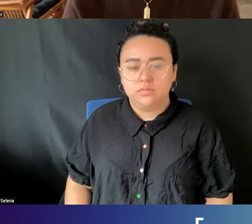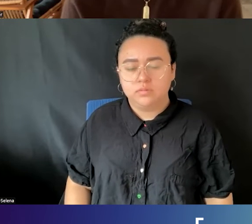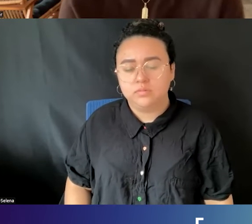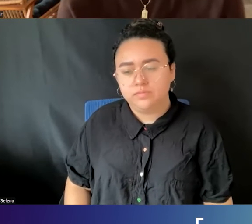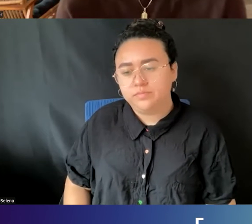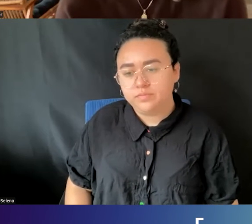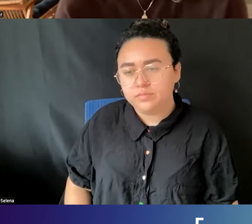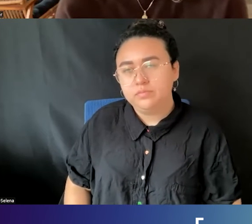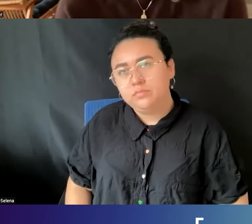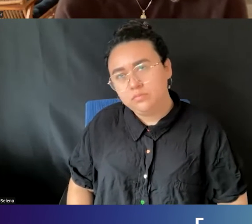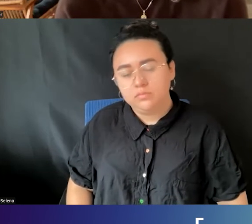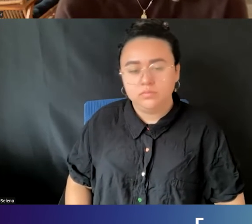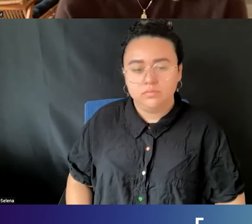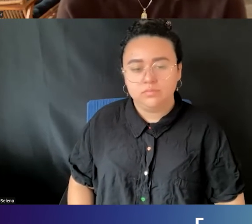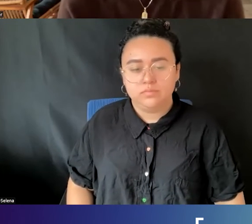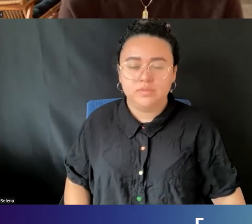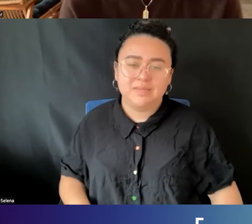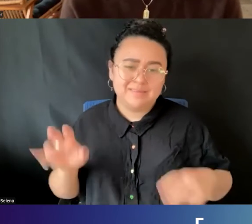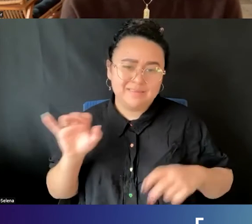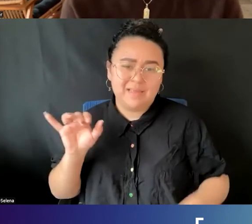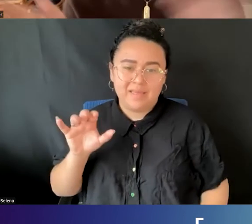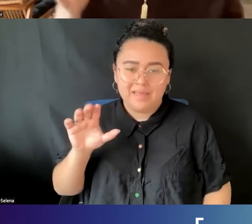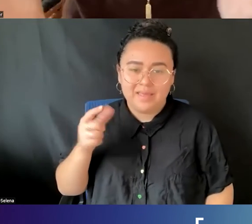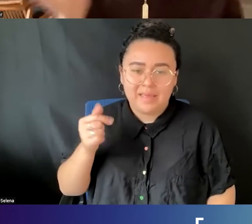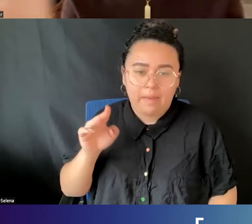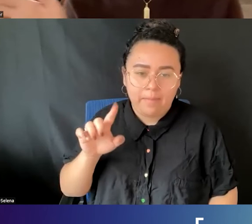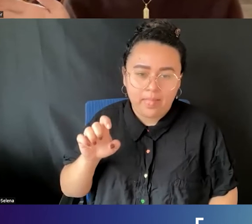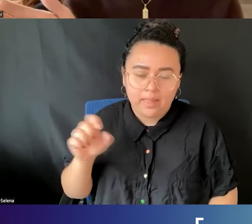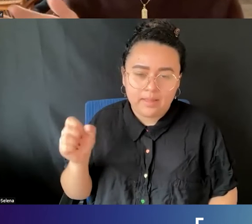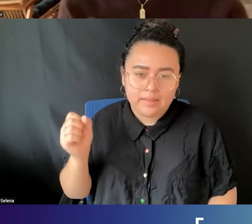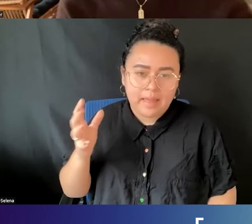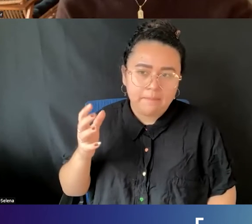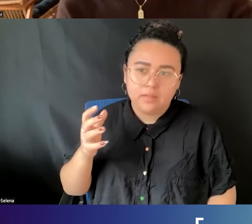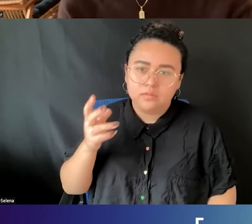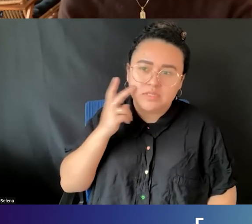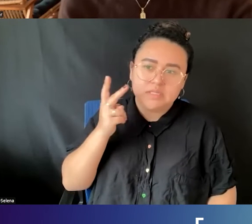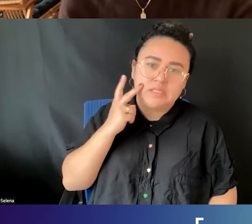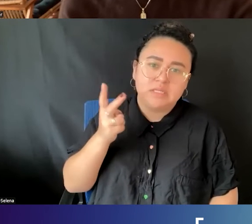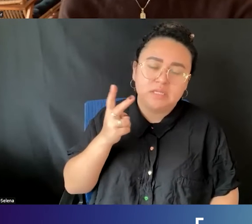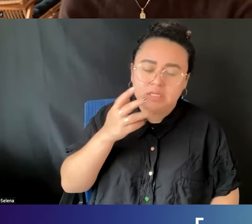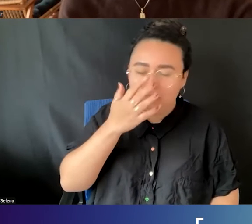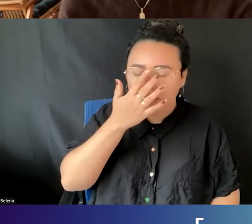like your your your your gambling? I think in in both directions, whether you decide to to work with a